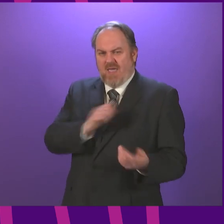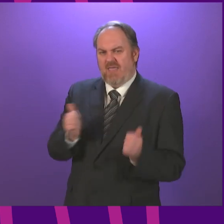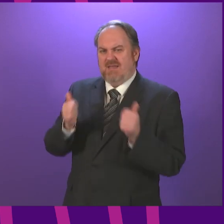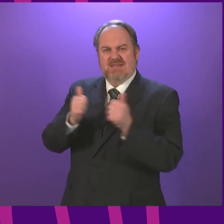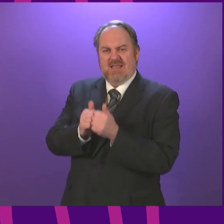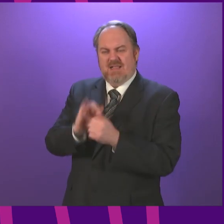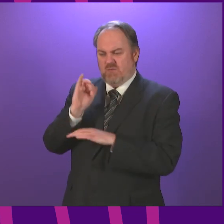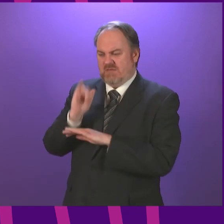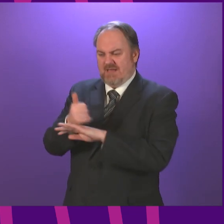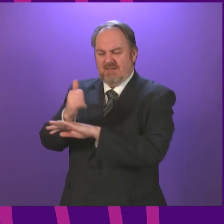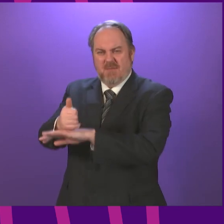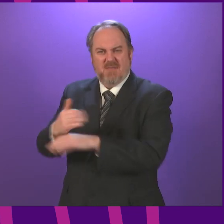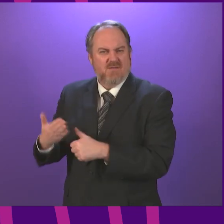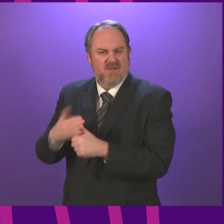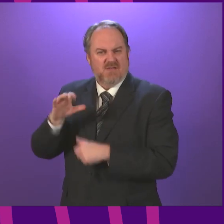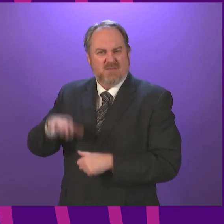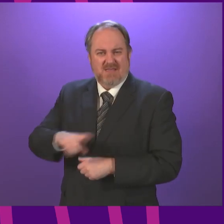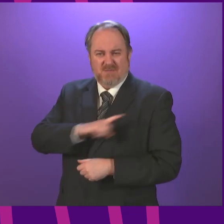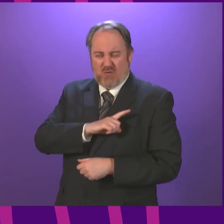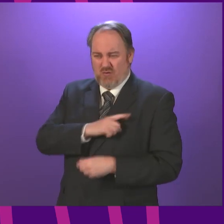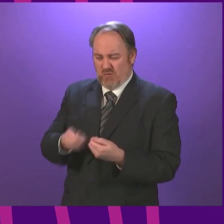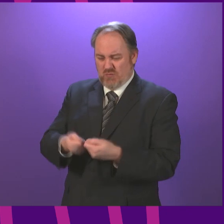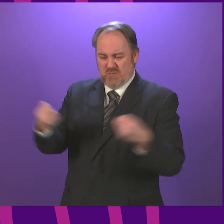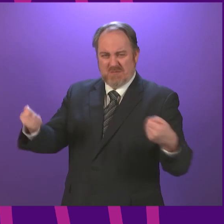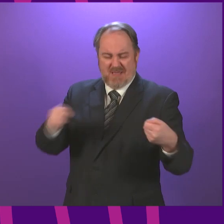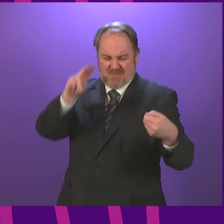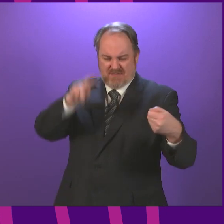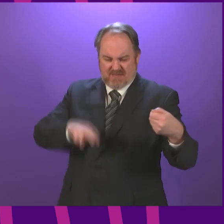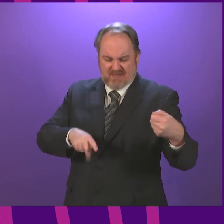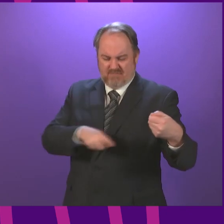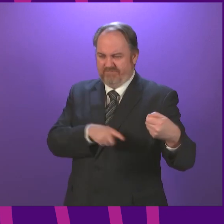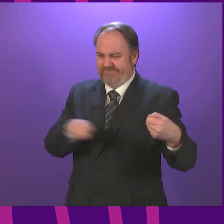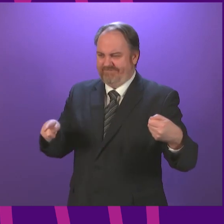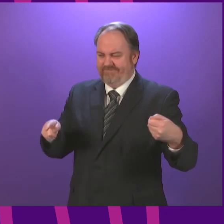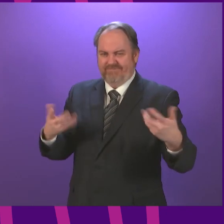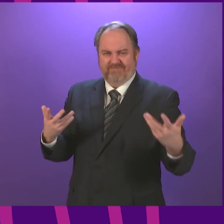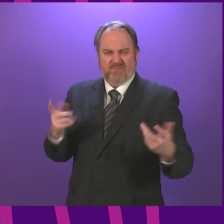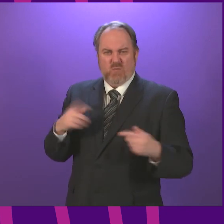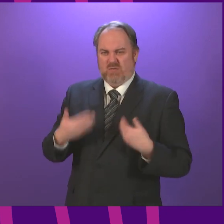given the reports in the press in recent days? Ultimately, workers want Scottish Government